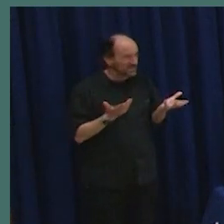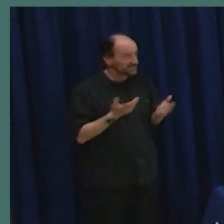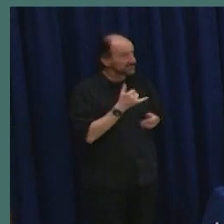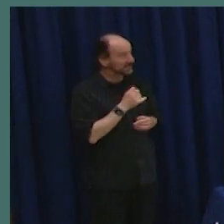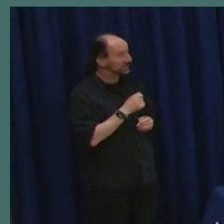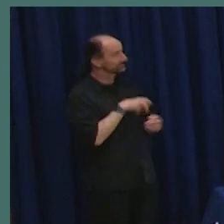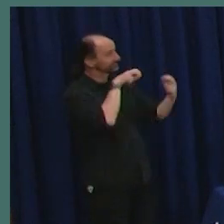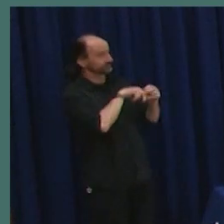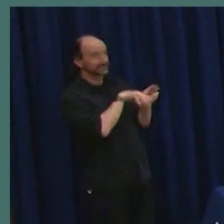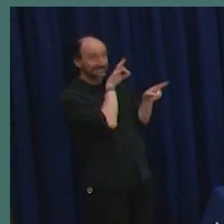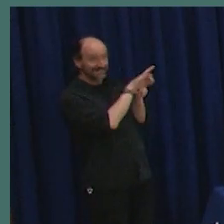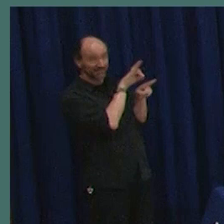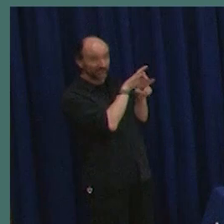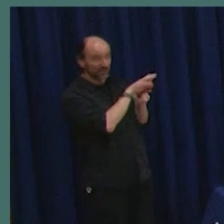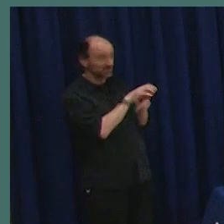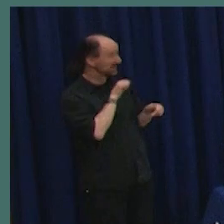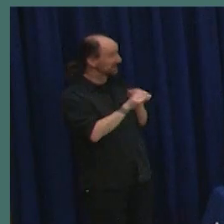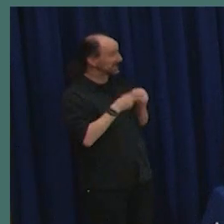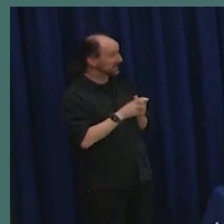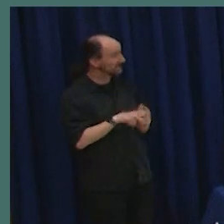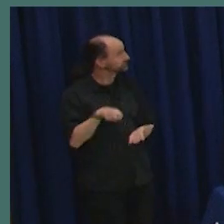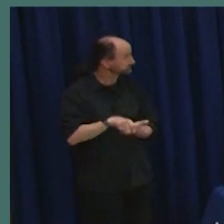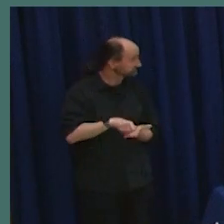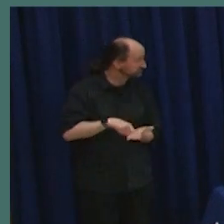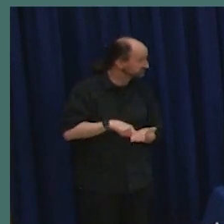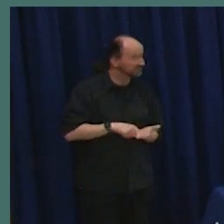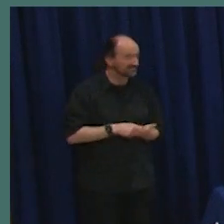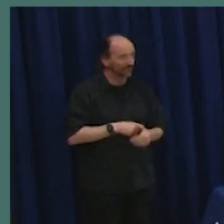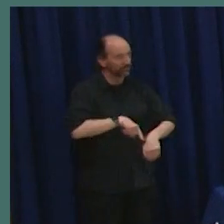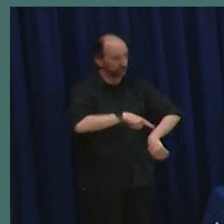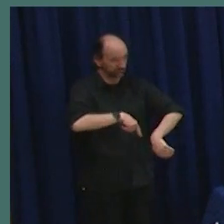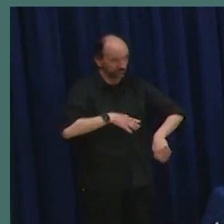now that's the best thing to do, okay, except it takes longer, you get the real details when